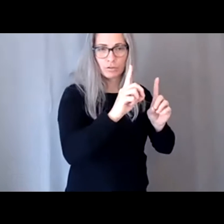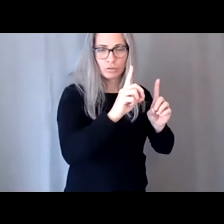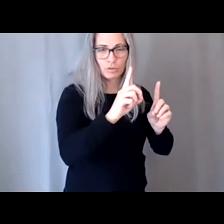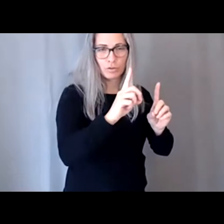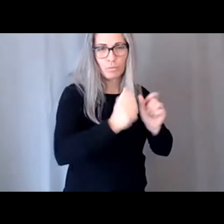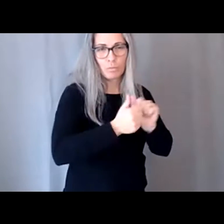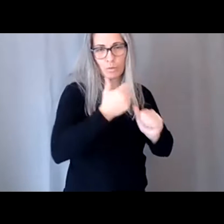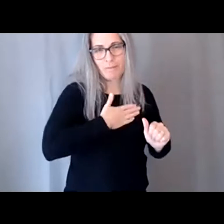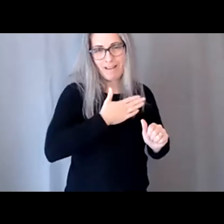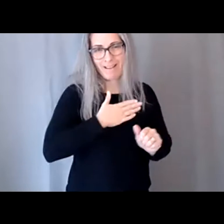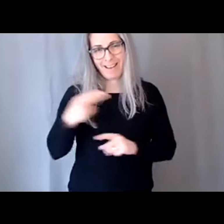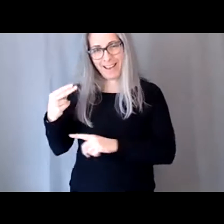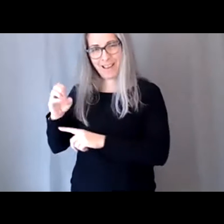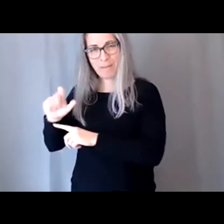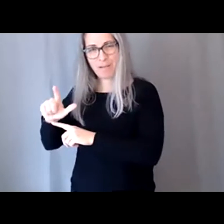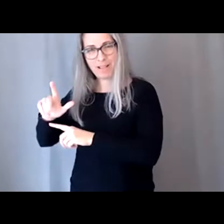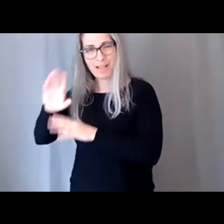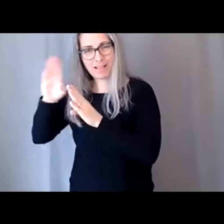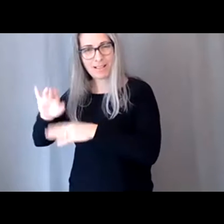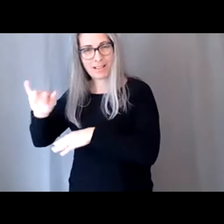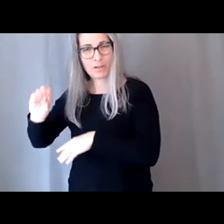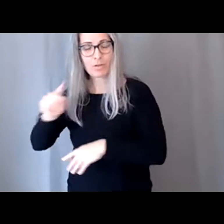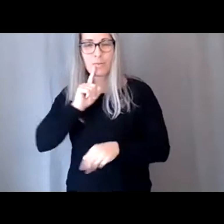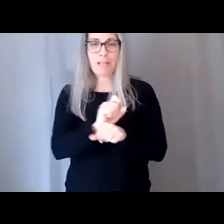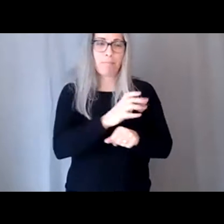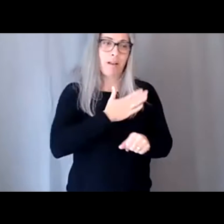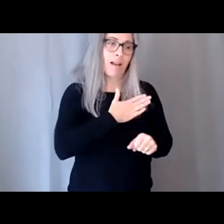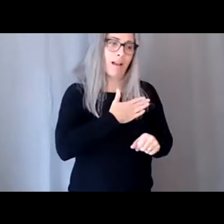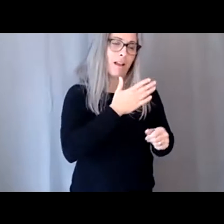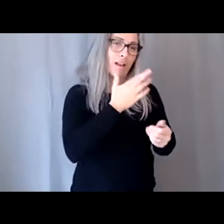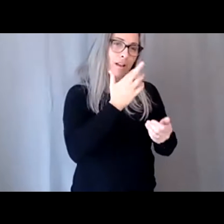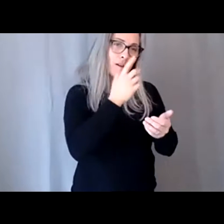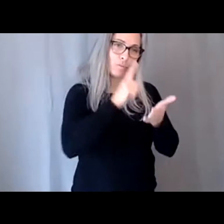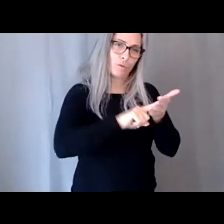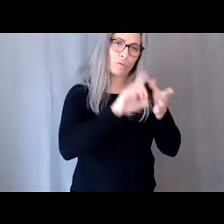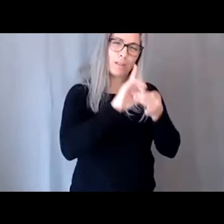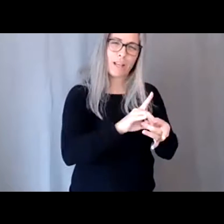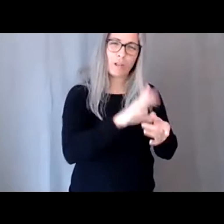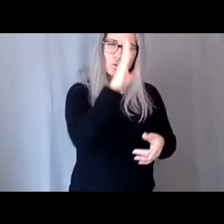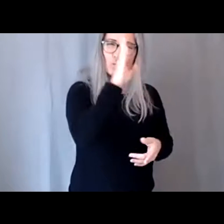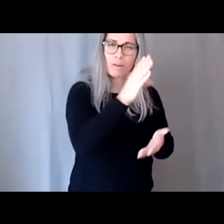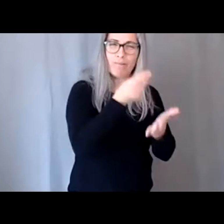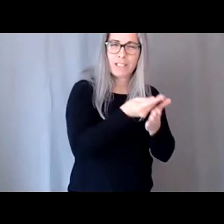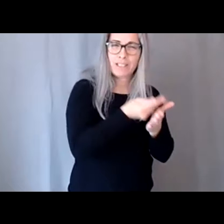my research around direct funding and sort of the implication of the